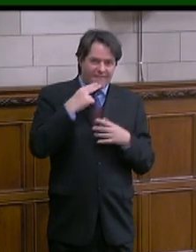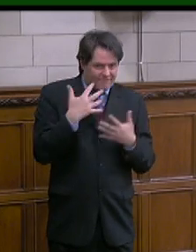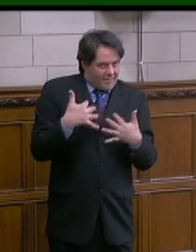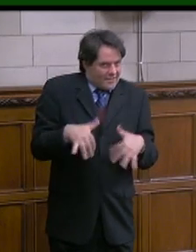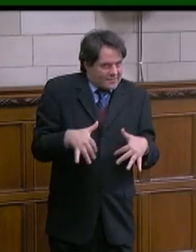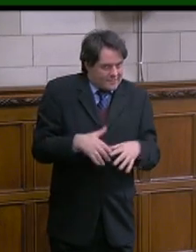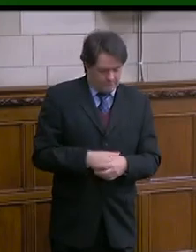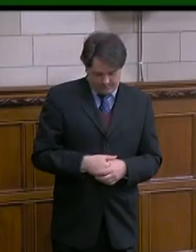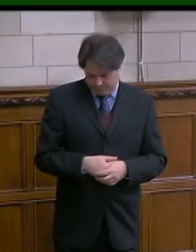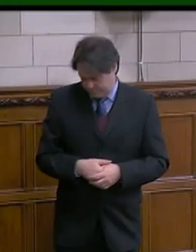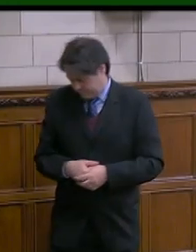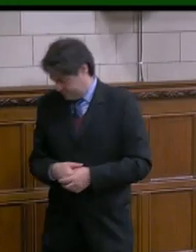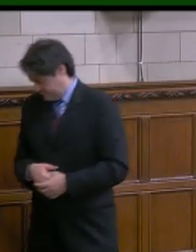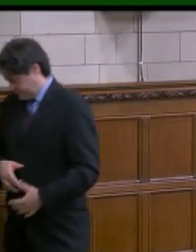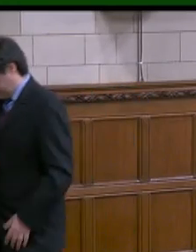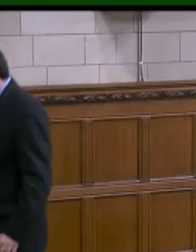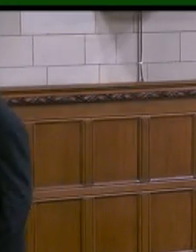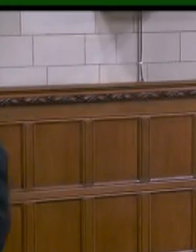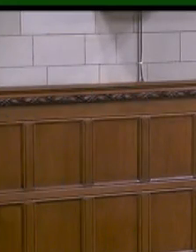Nick Gibb: As I said, we value BSL.